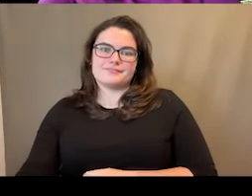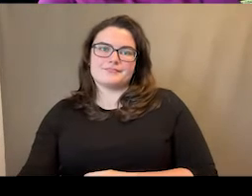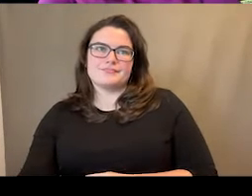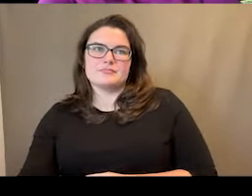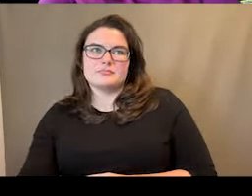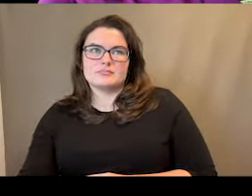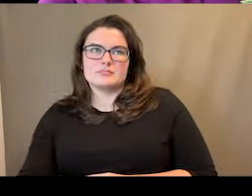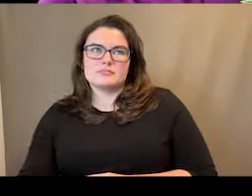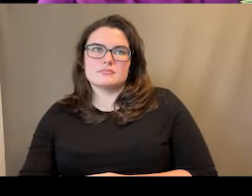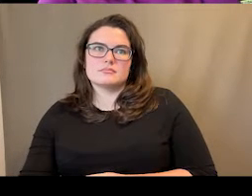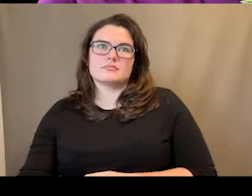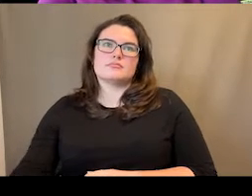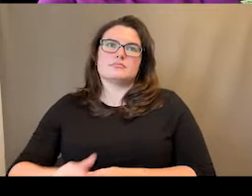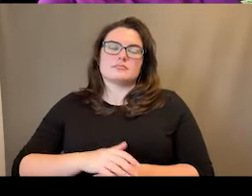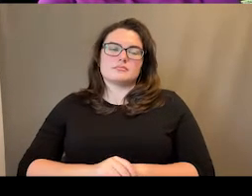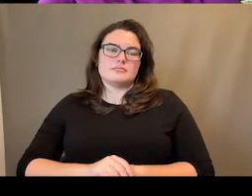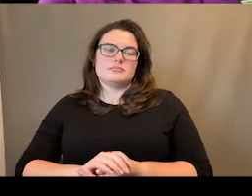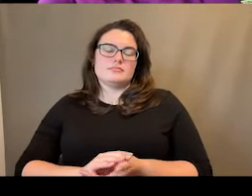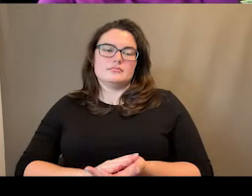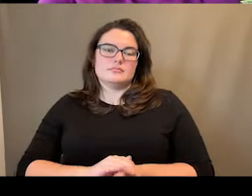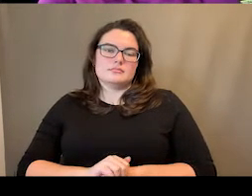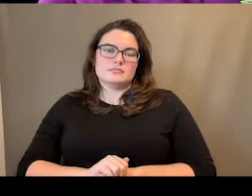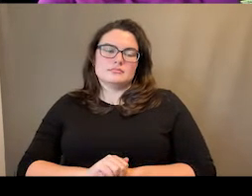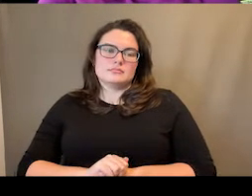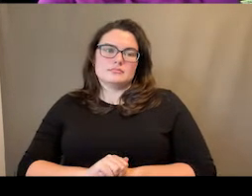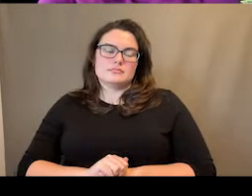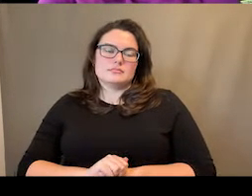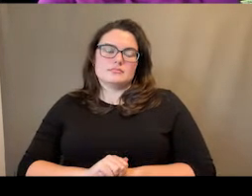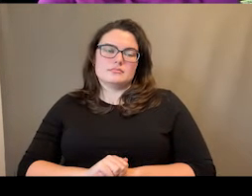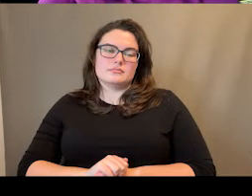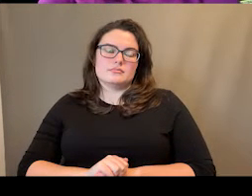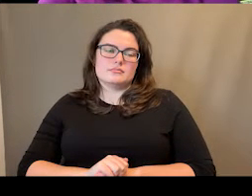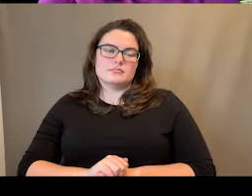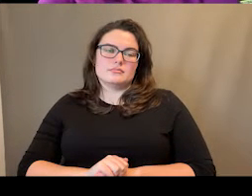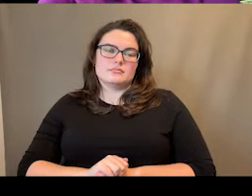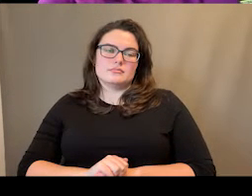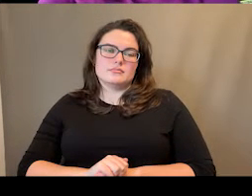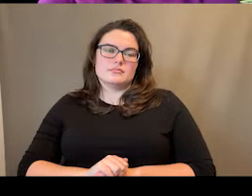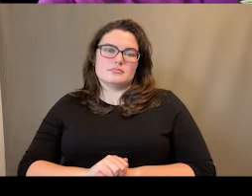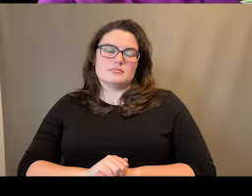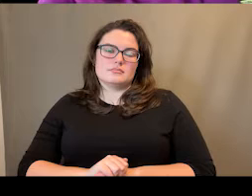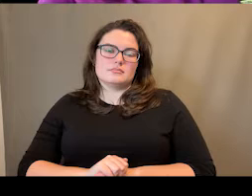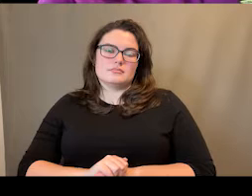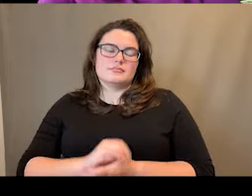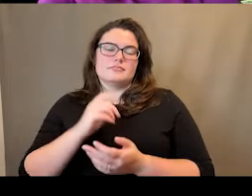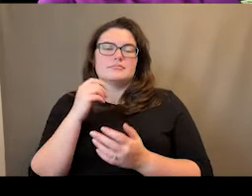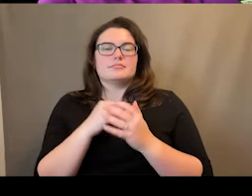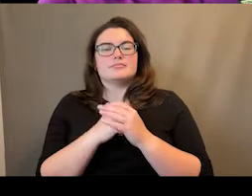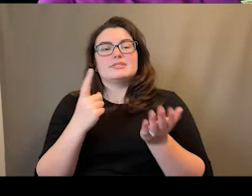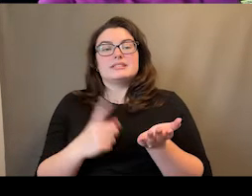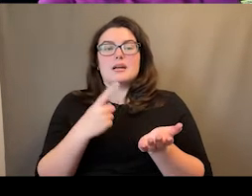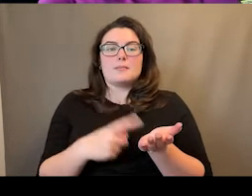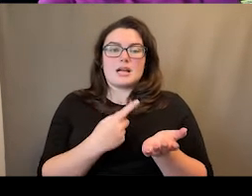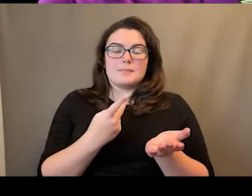Now, sometimes PIs are interested in